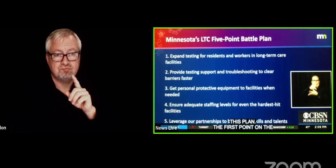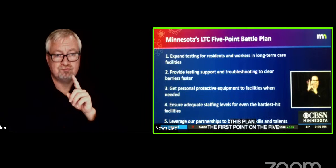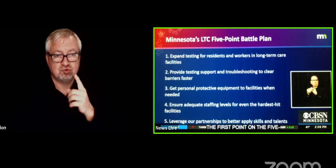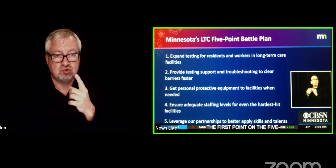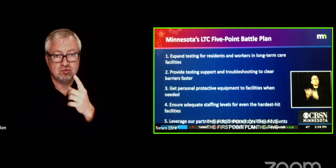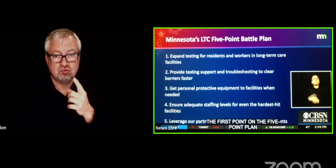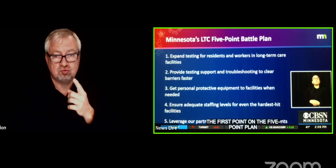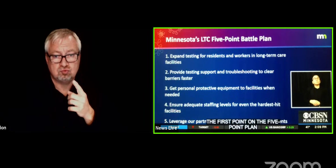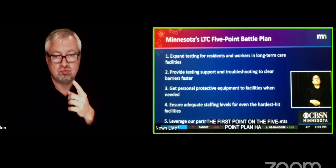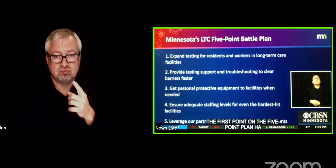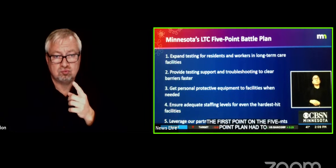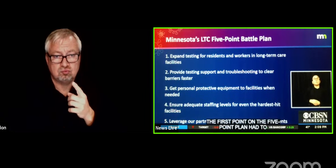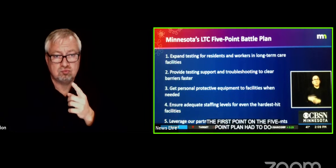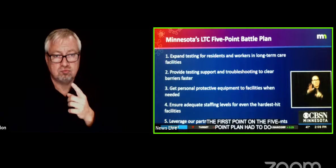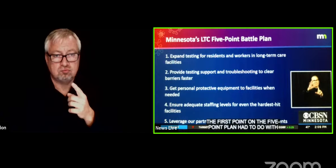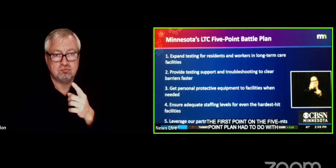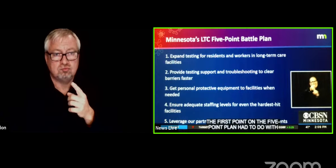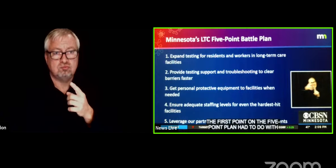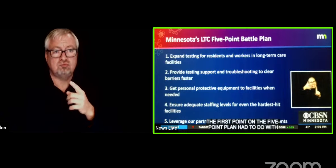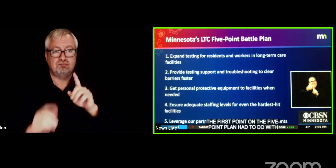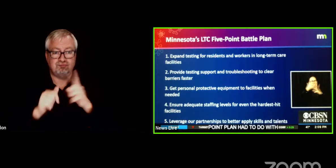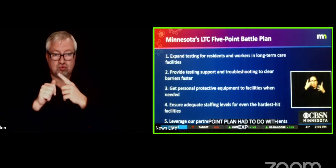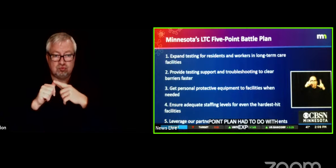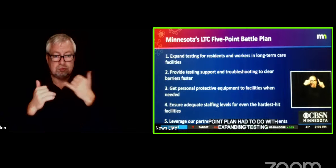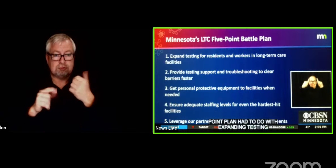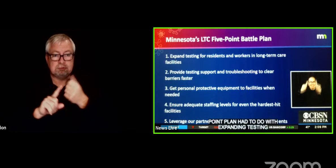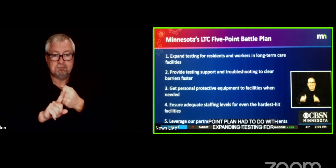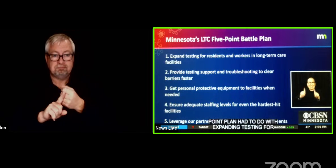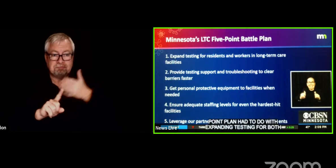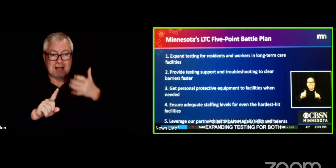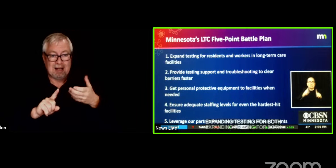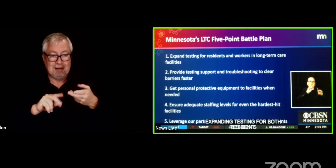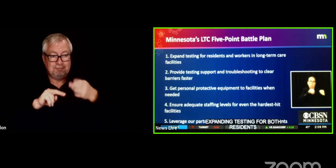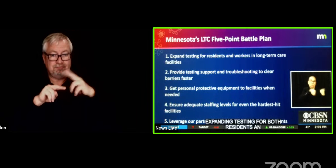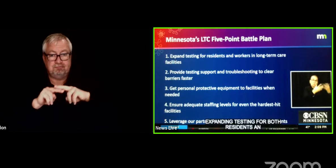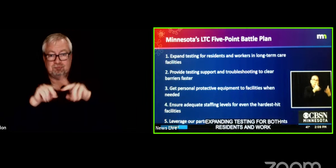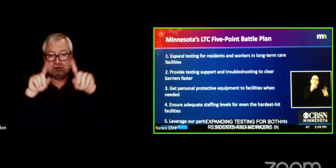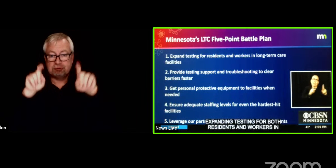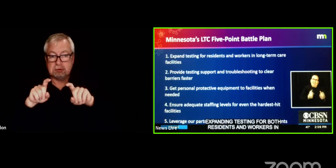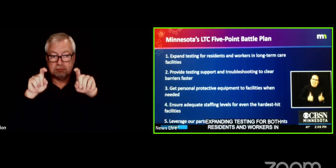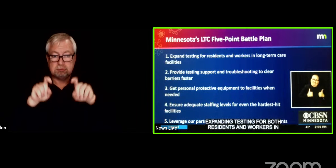AND WORKERS IN LONG-TERM CARE FACILITIES. WE DEVELOPED TESTING CRITERIA TO EXPAND TESTING AND A